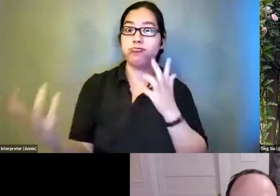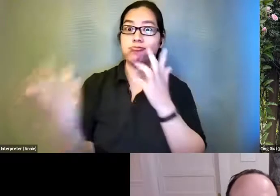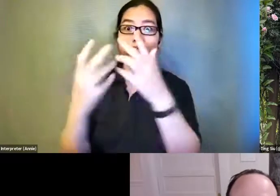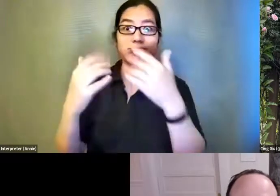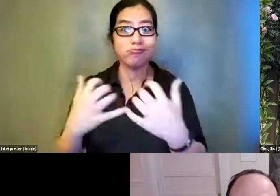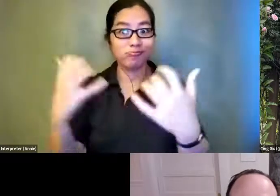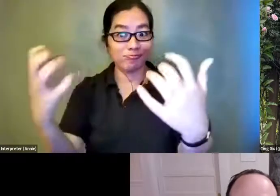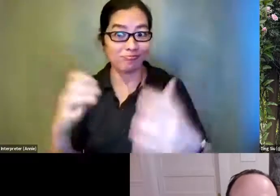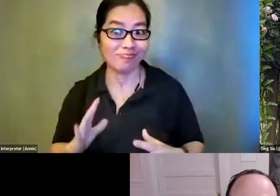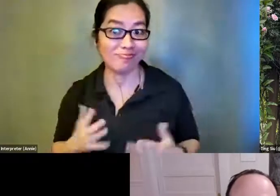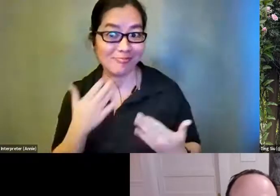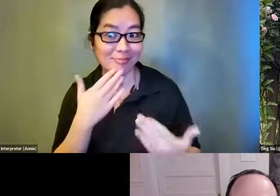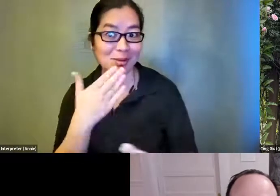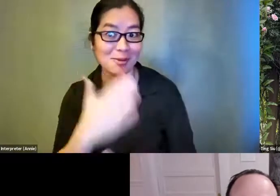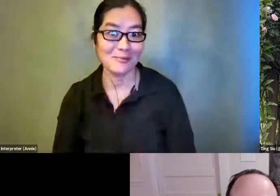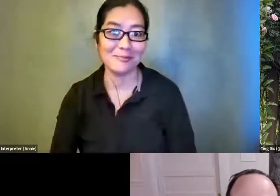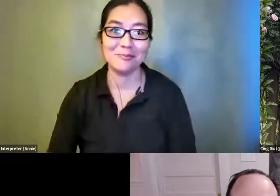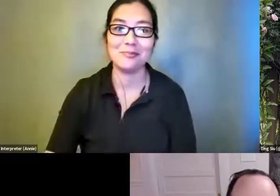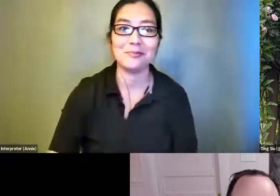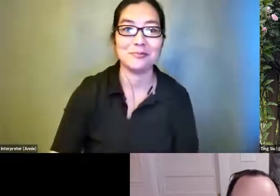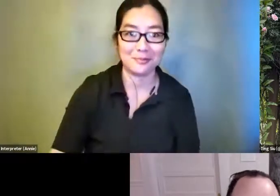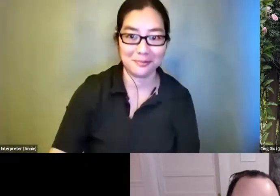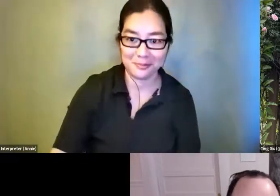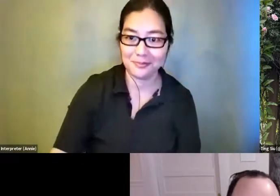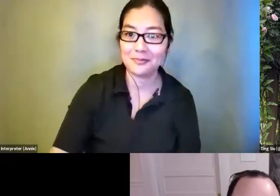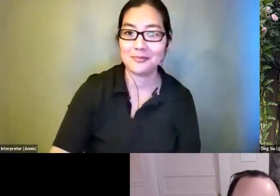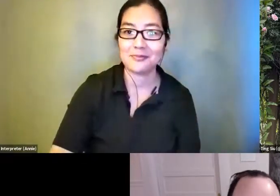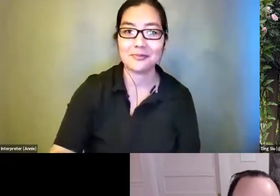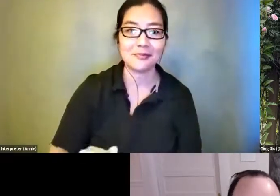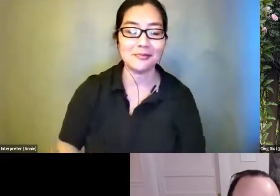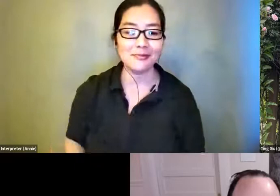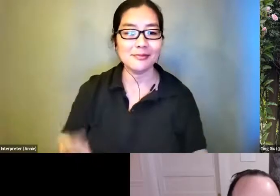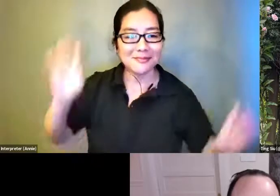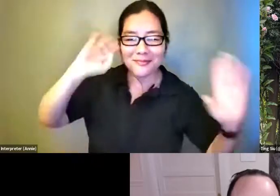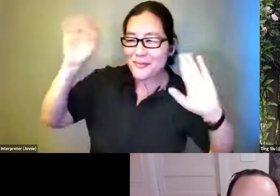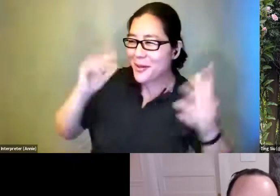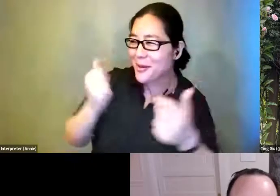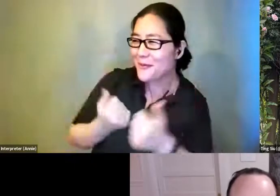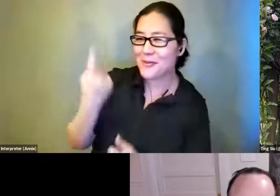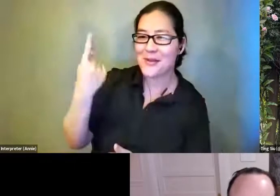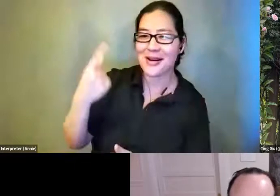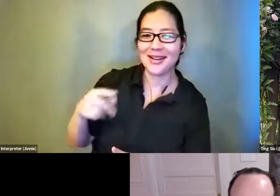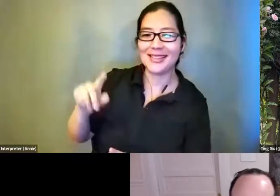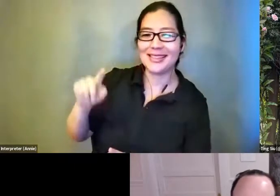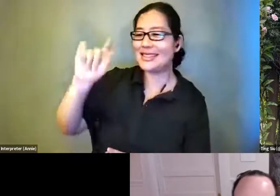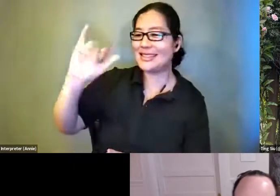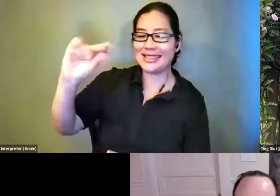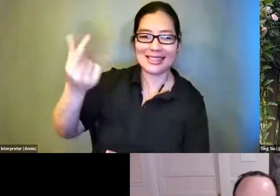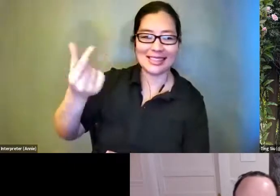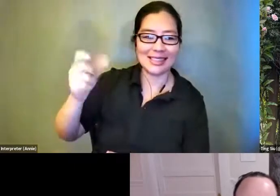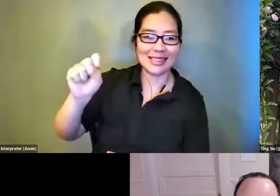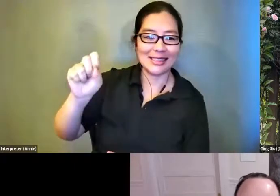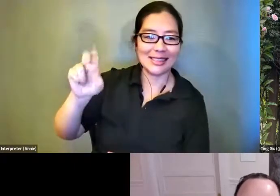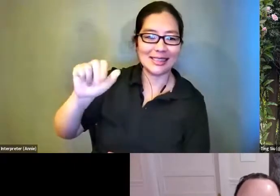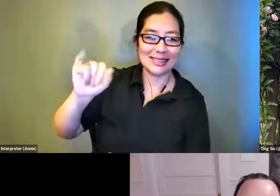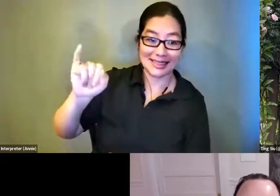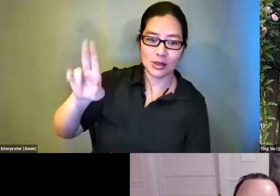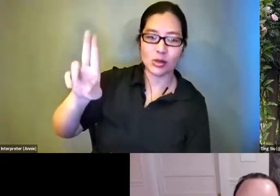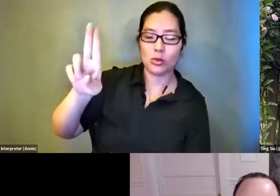Ting Siu: Hi, everybody. I'm Ting Siu . As Nick mentioned I'm also